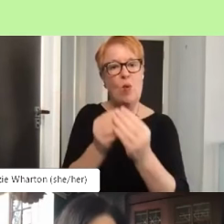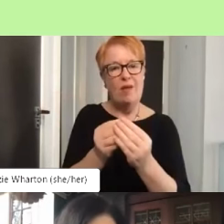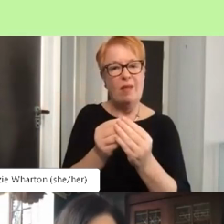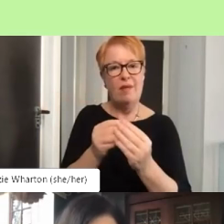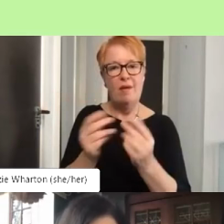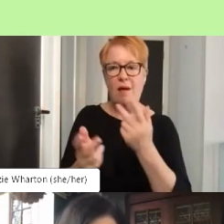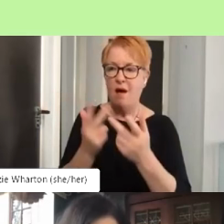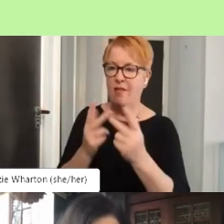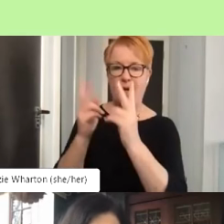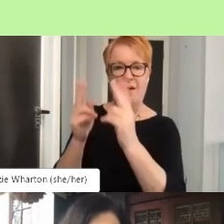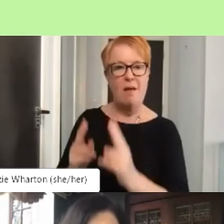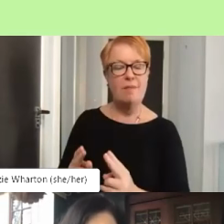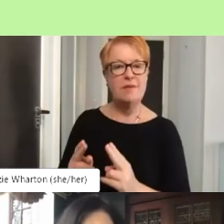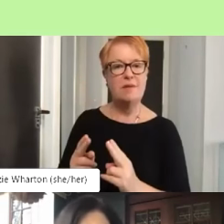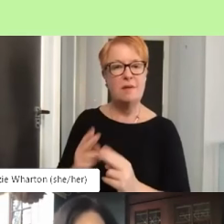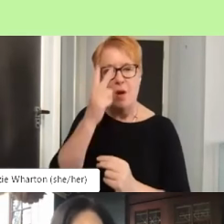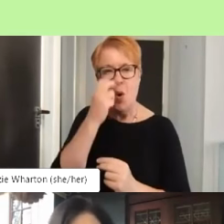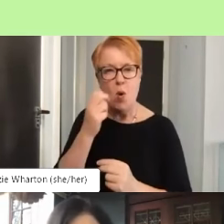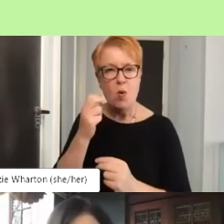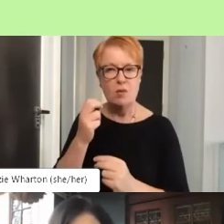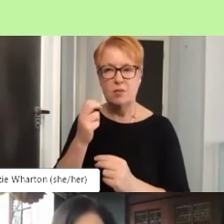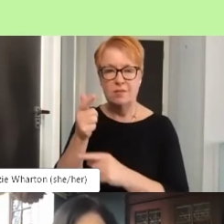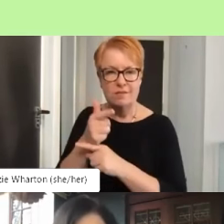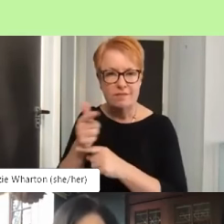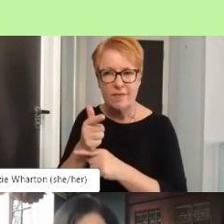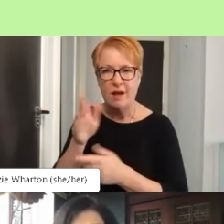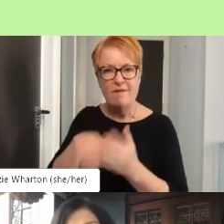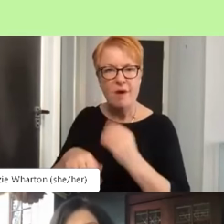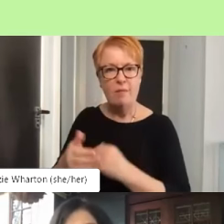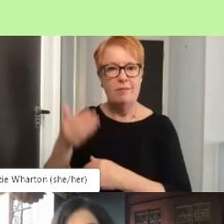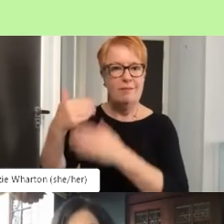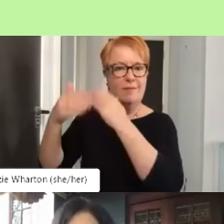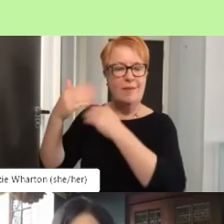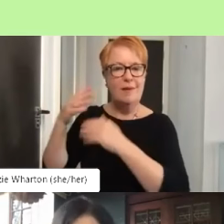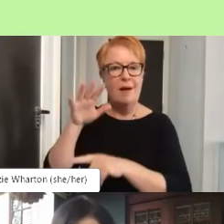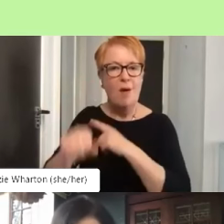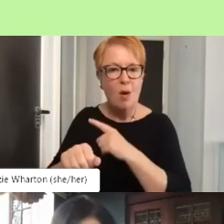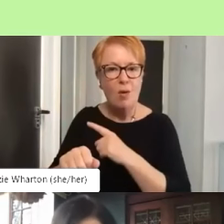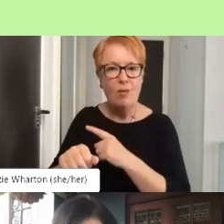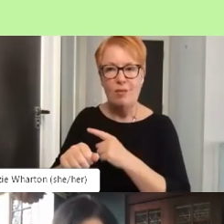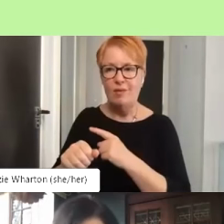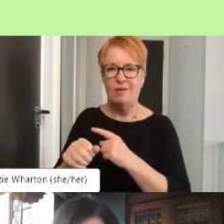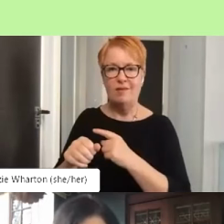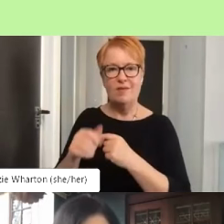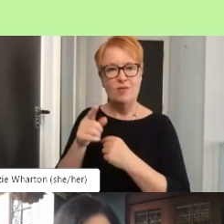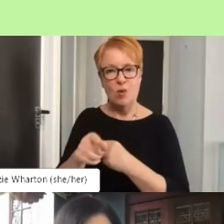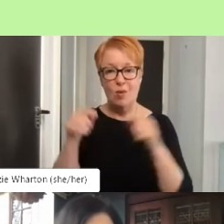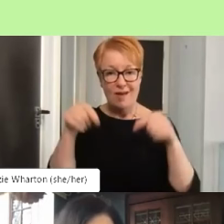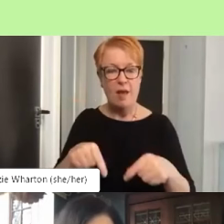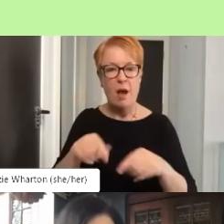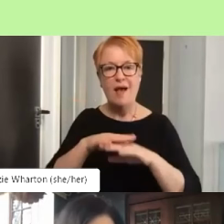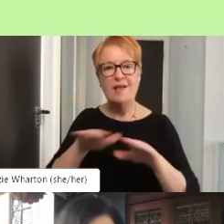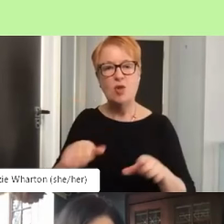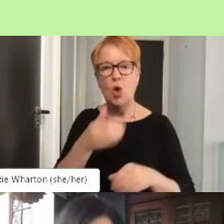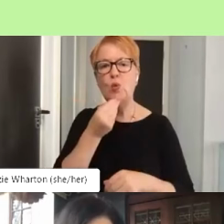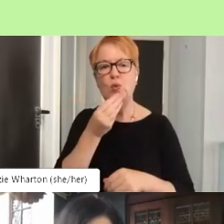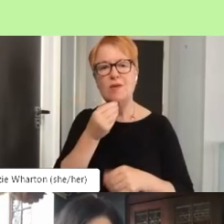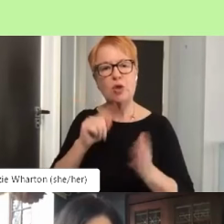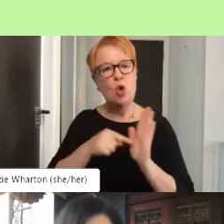Here archival footage isn't used as a means of representation, but as an intervention